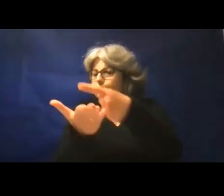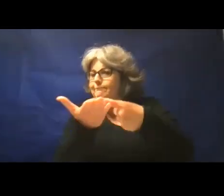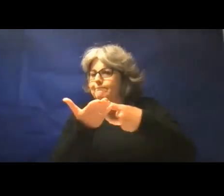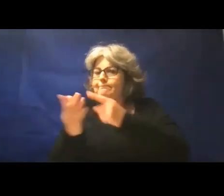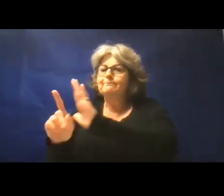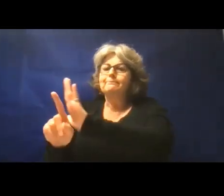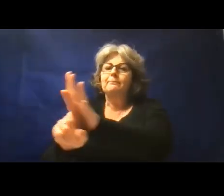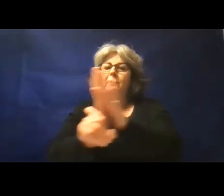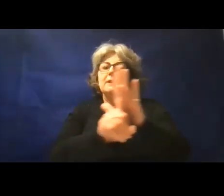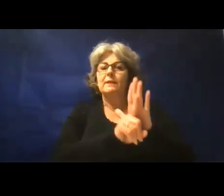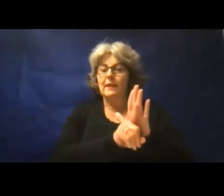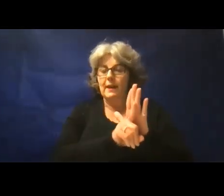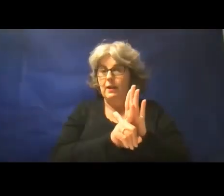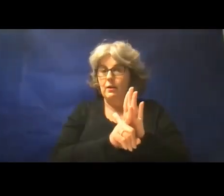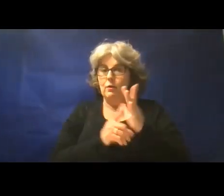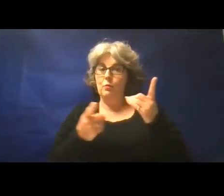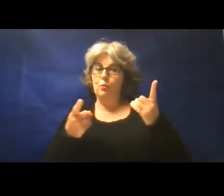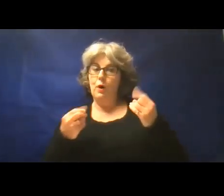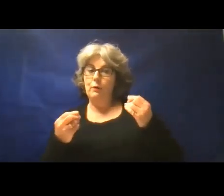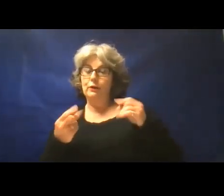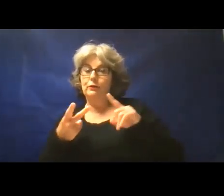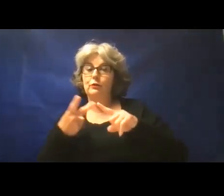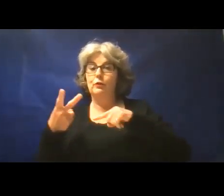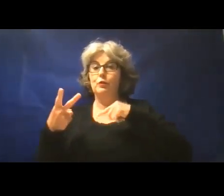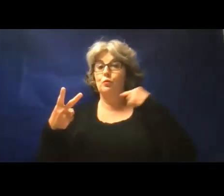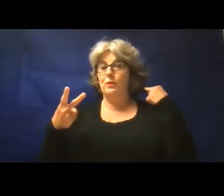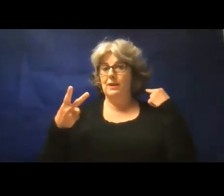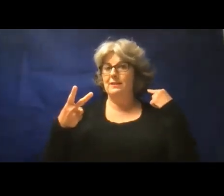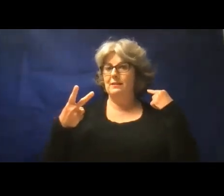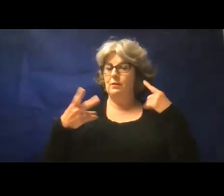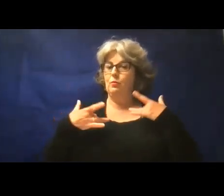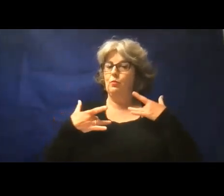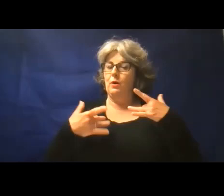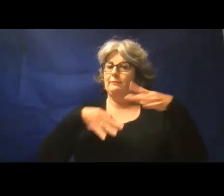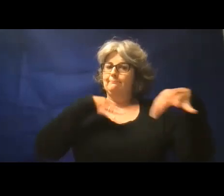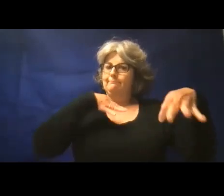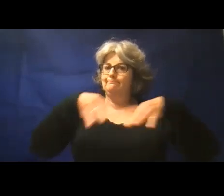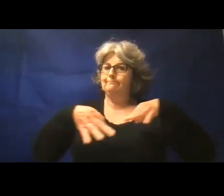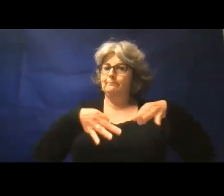both our products and the risks that our products attempt to describe for the traveling public